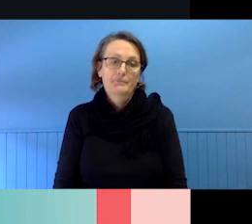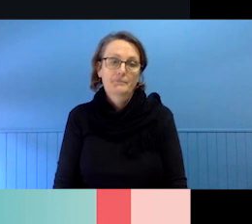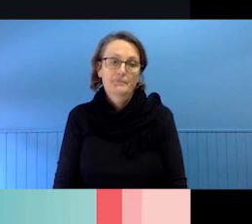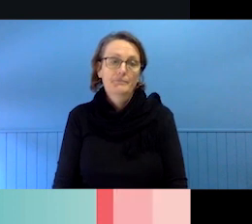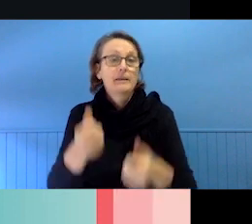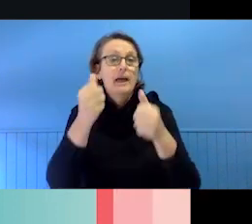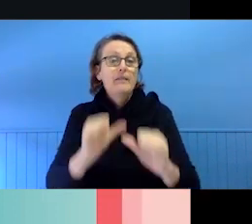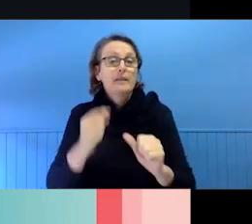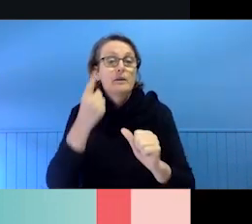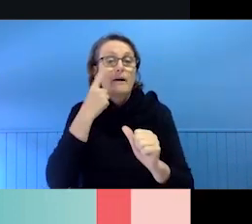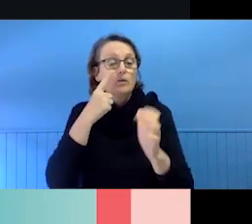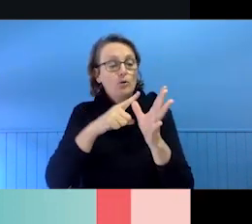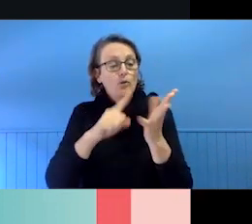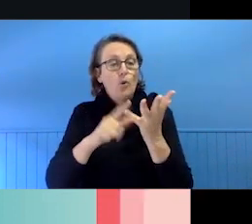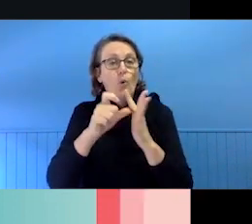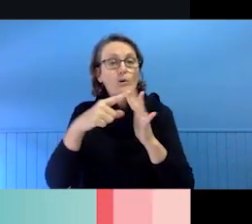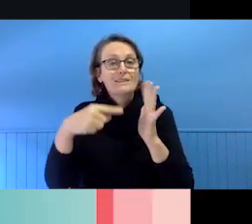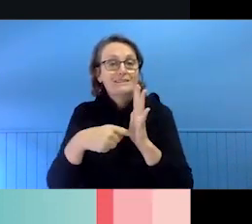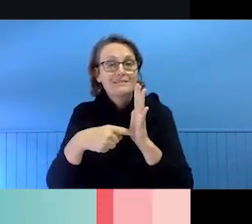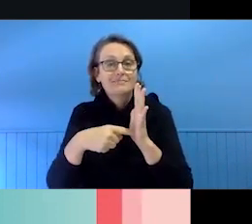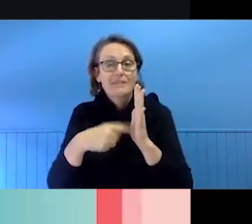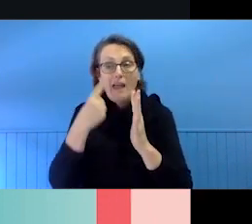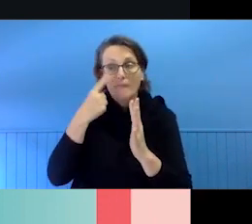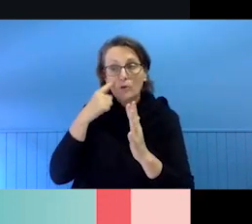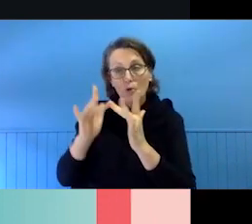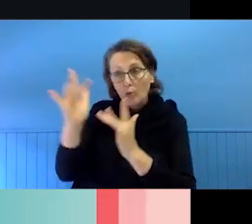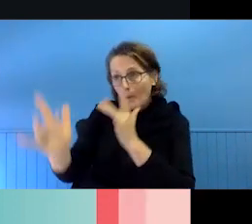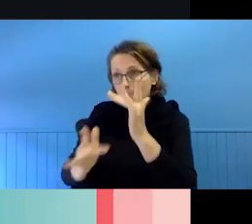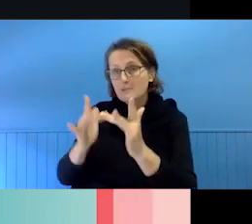about earlier, of your website, your social media, your venue, and make